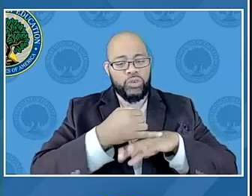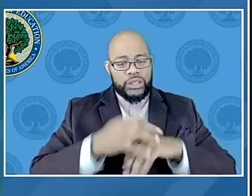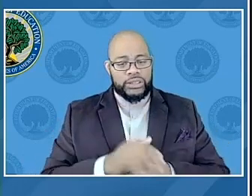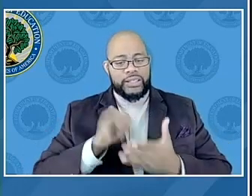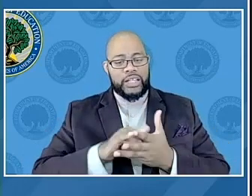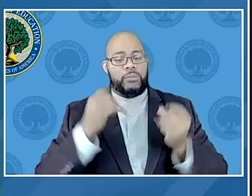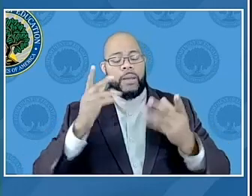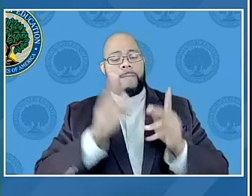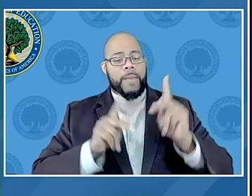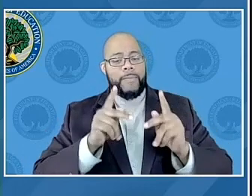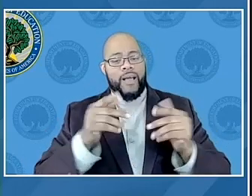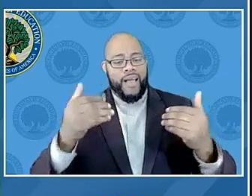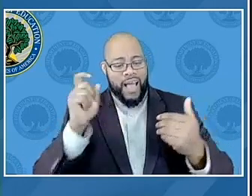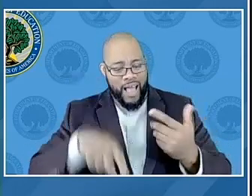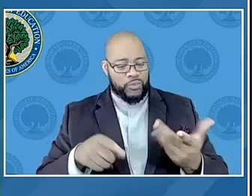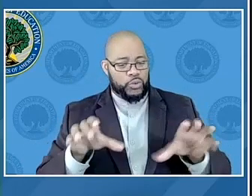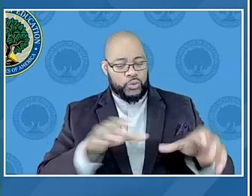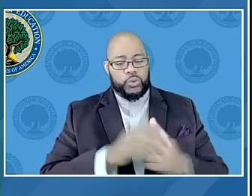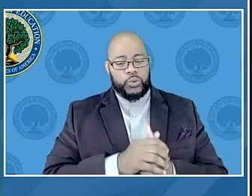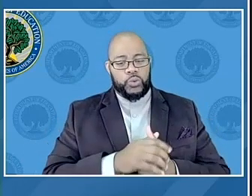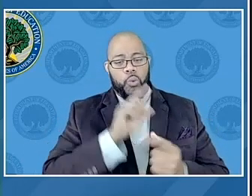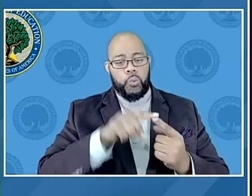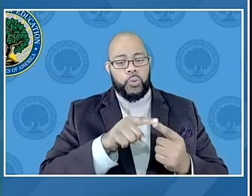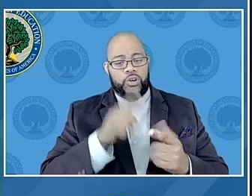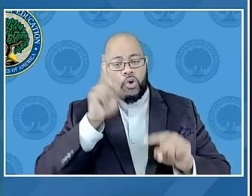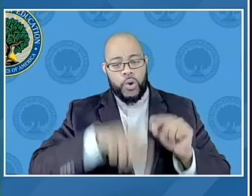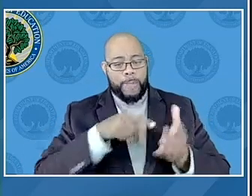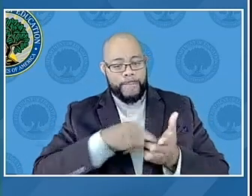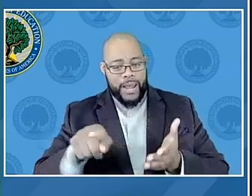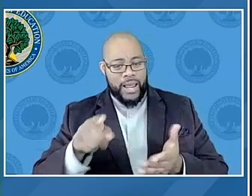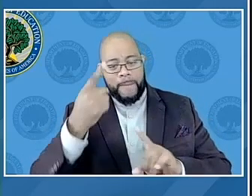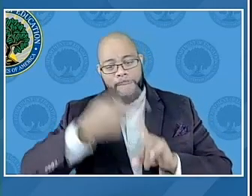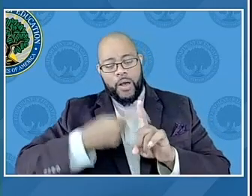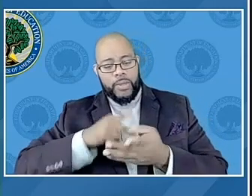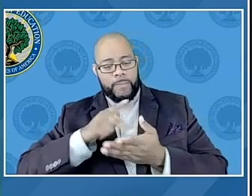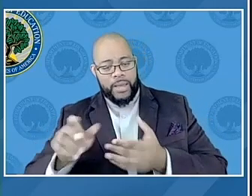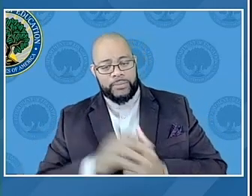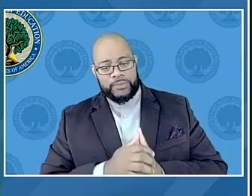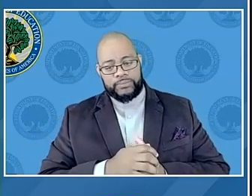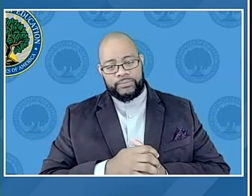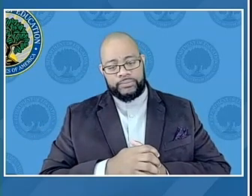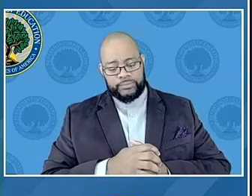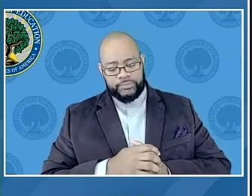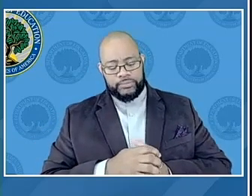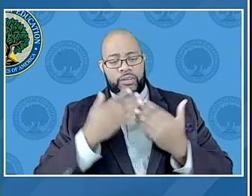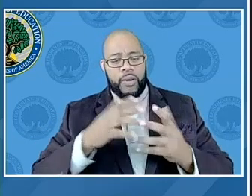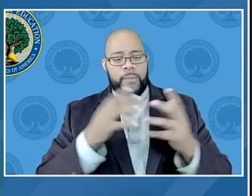had to do when they couldn't pay the monthly payments. Thank you very much for listening.